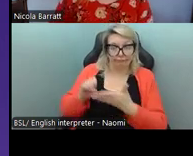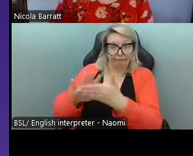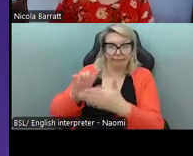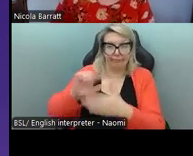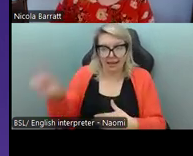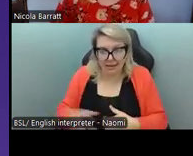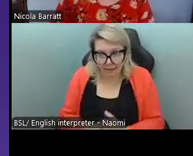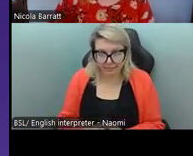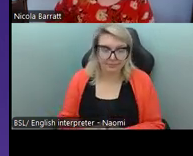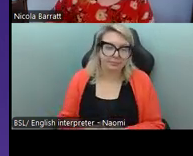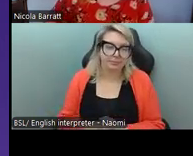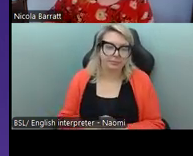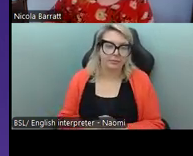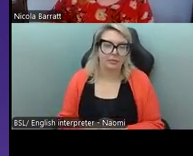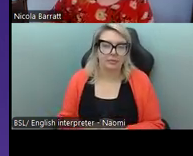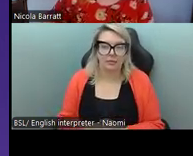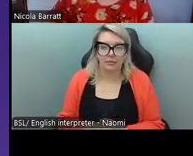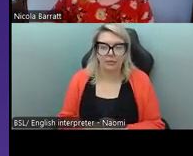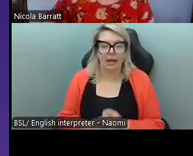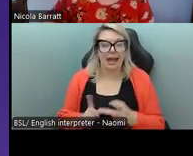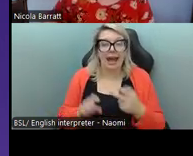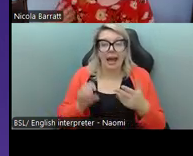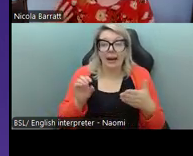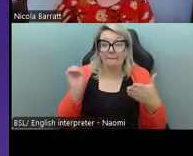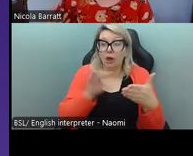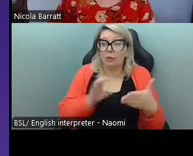Be careful about posting too closely together. I would say,